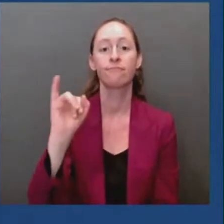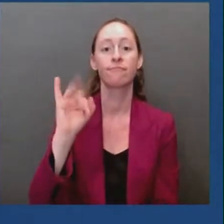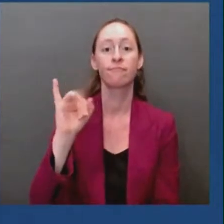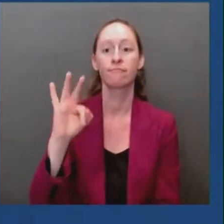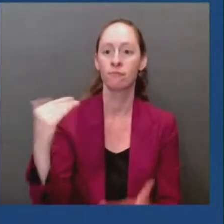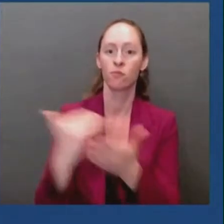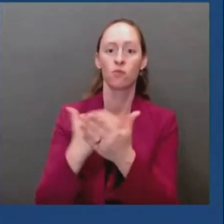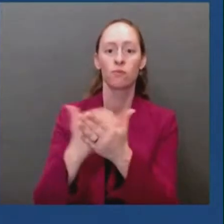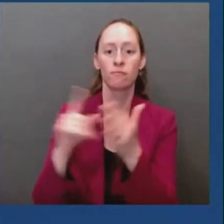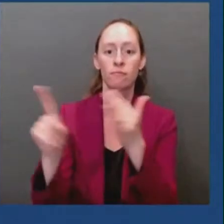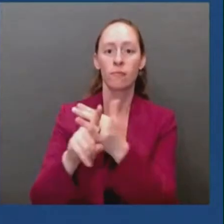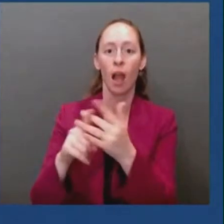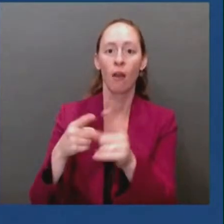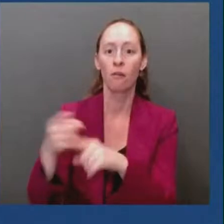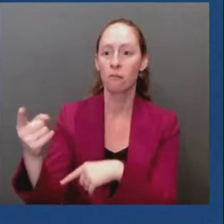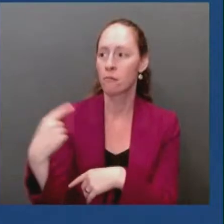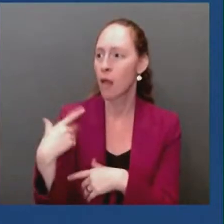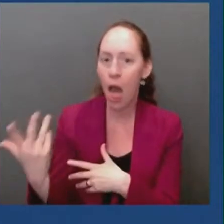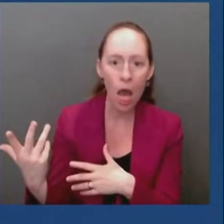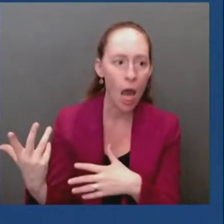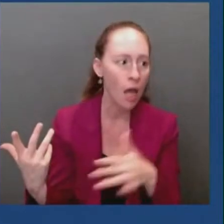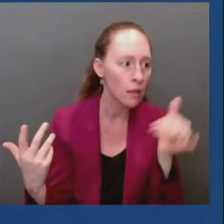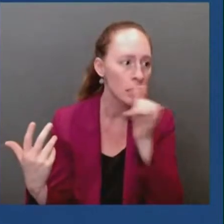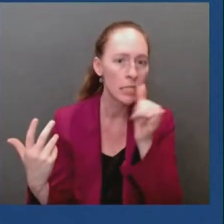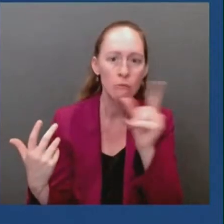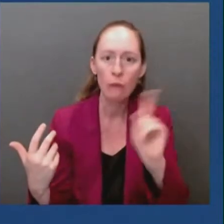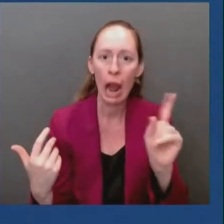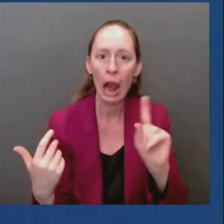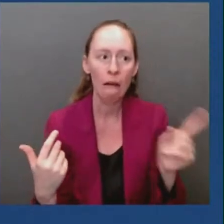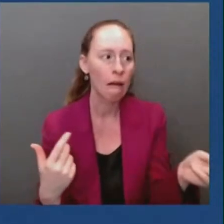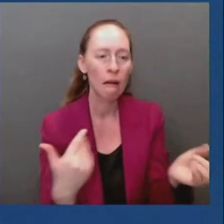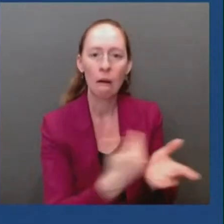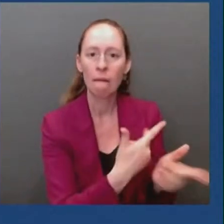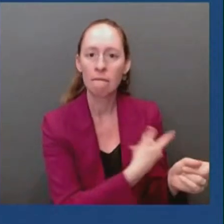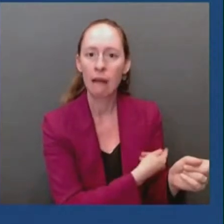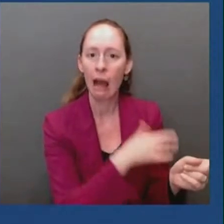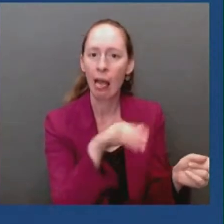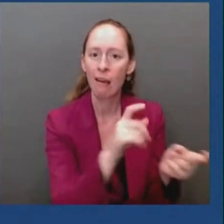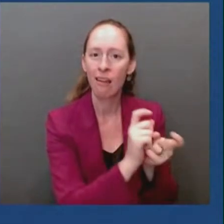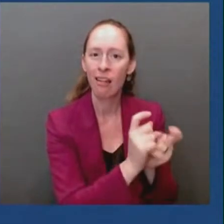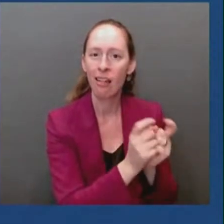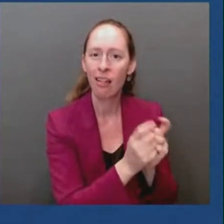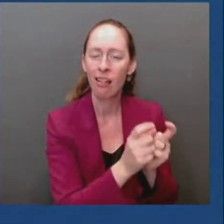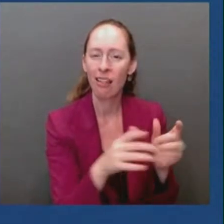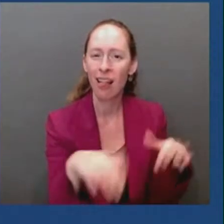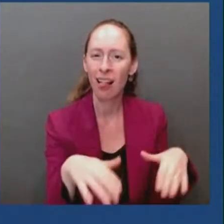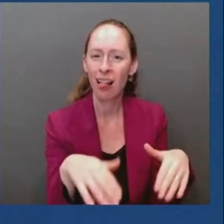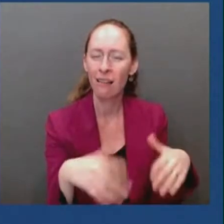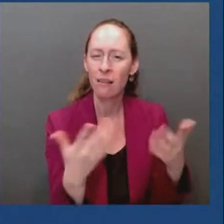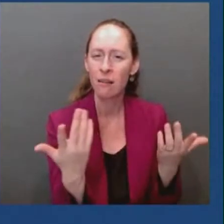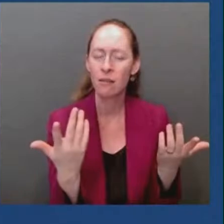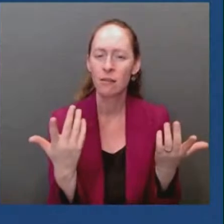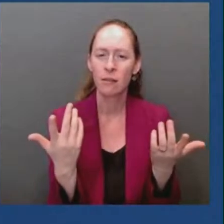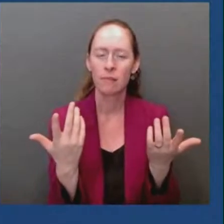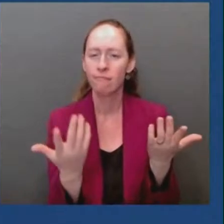VERY -- RELEASED ON INDICATION WITH ANY SORT OF USEFUL LAB TO DEVELOP THE VACCINES. ARE WE JUST HOPING THAT THE NEW